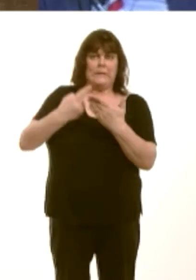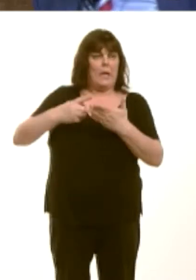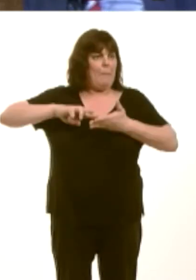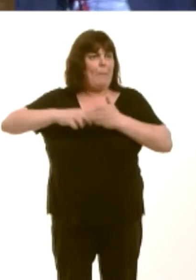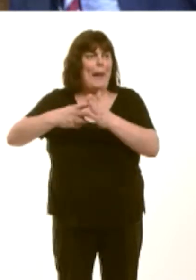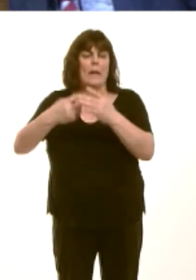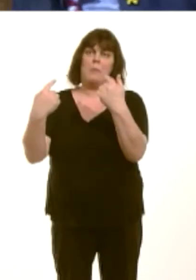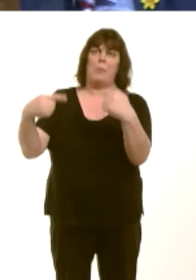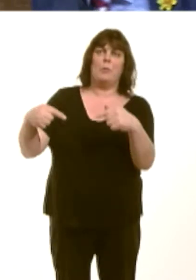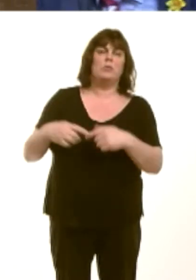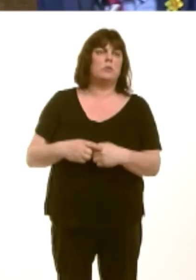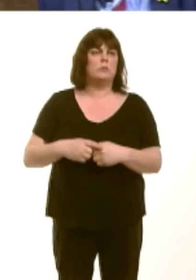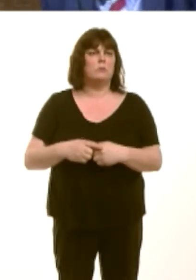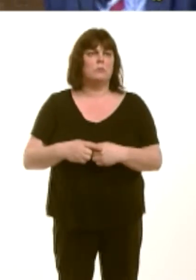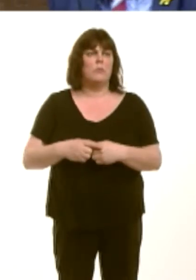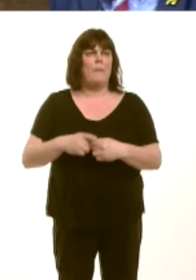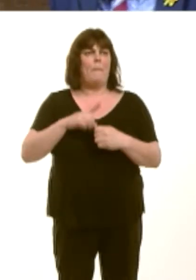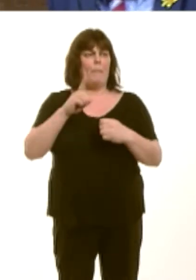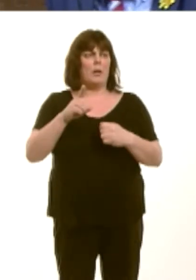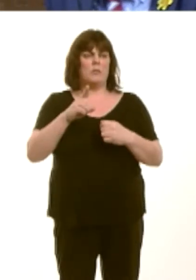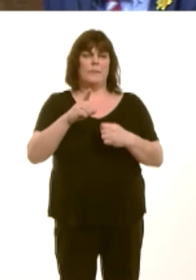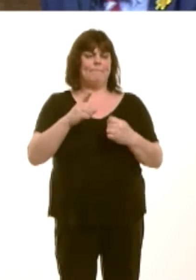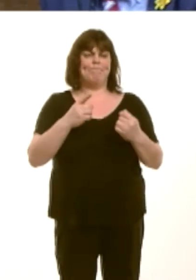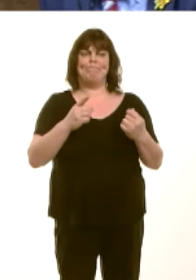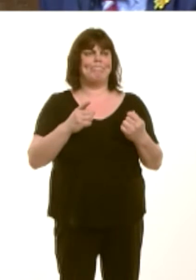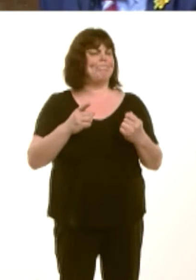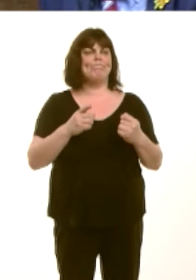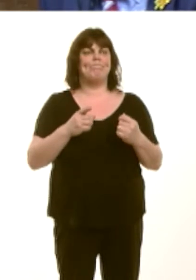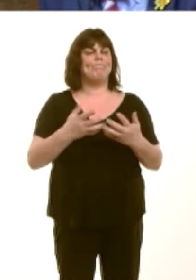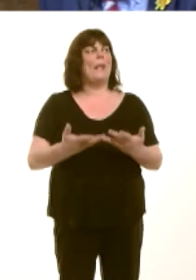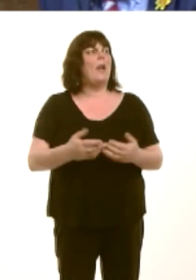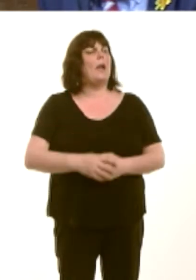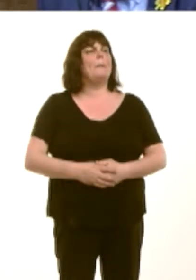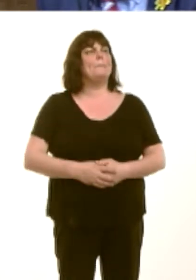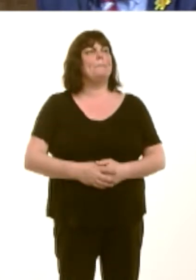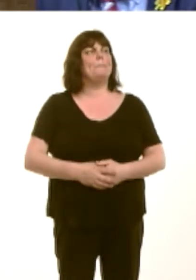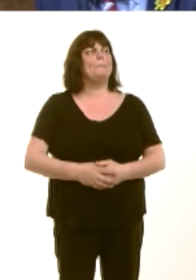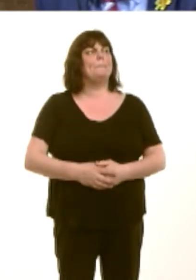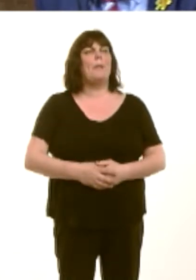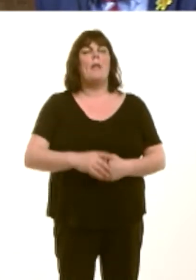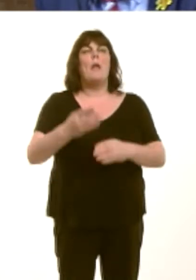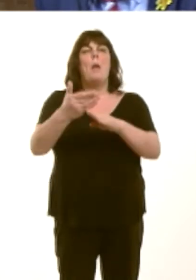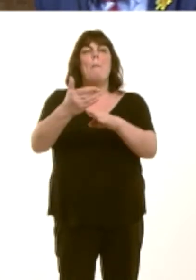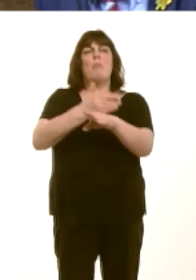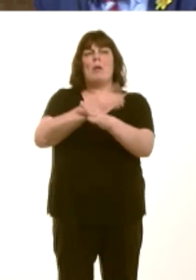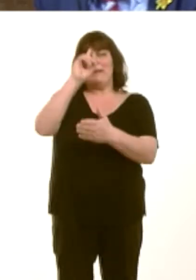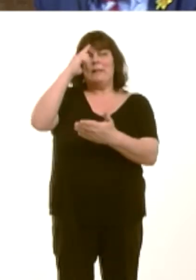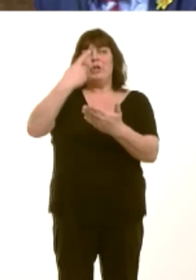planning application, but certainly there can be no question of any kind of predetermination, in that sense, by NRW.